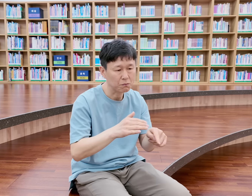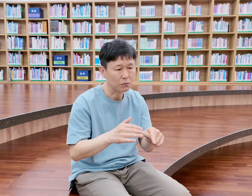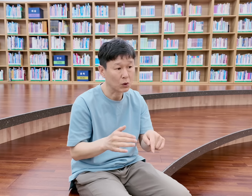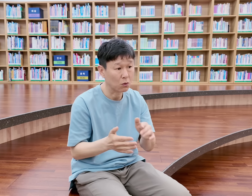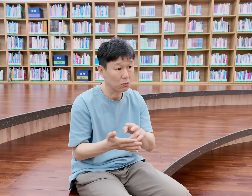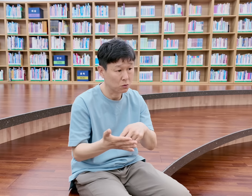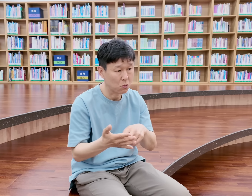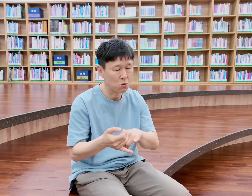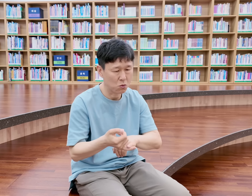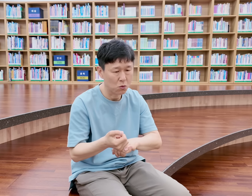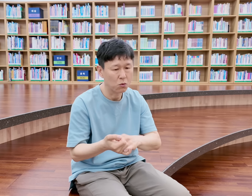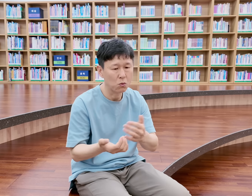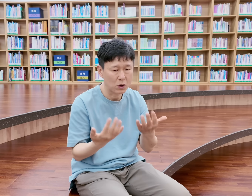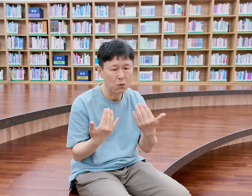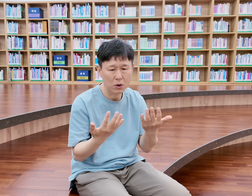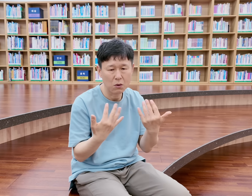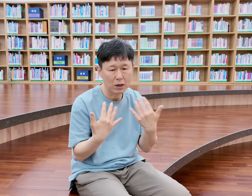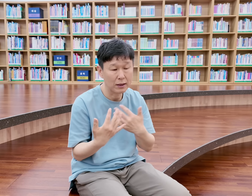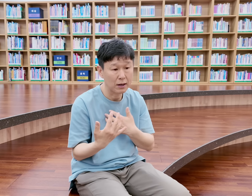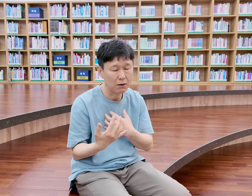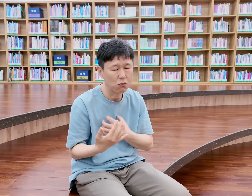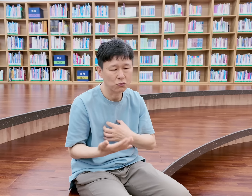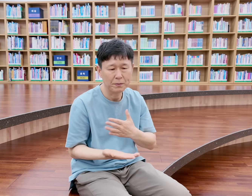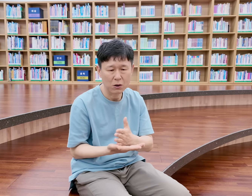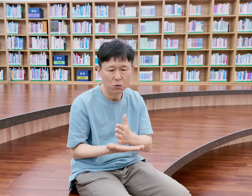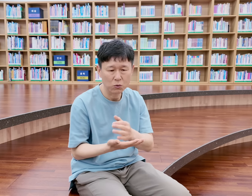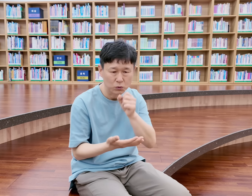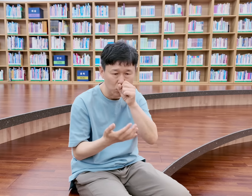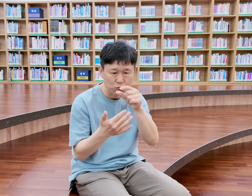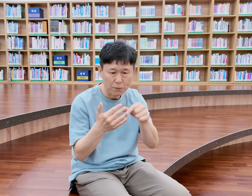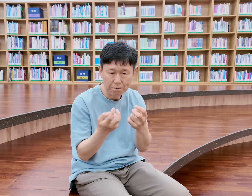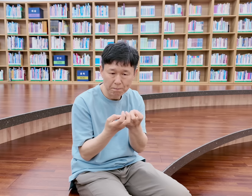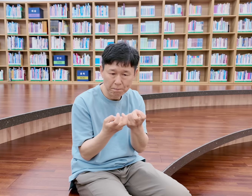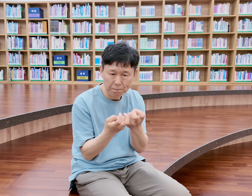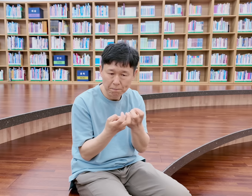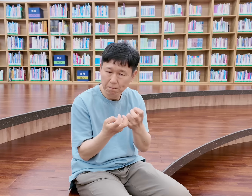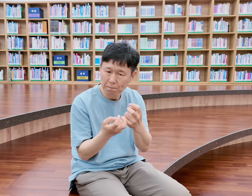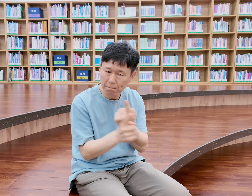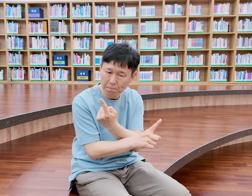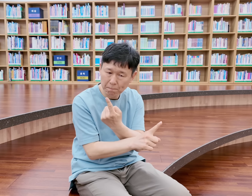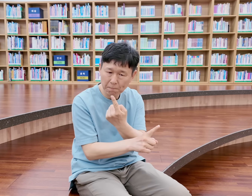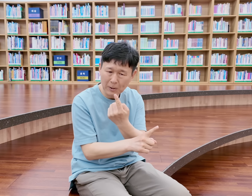we promoted it by encouraging people to come and visit in person. Don't worry, the idea was to improve the program and